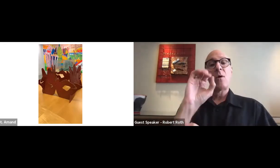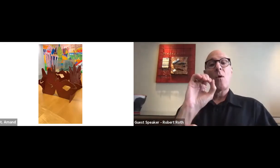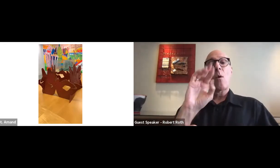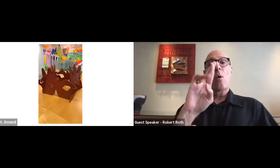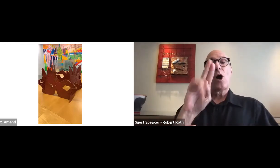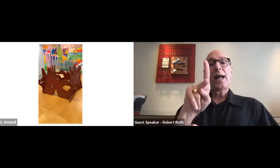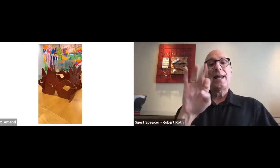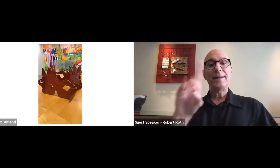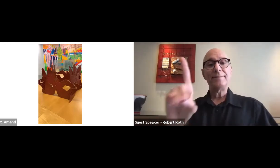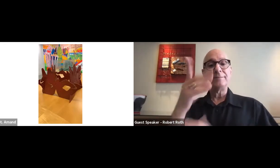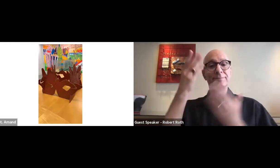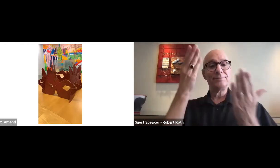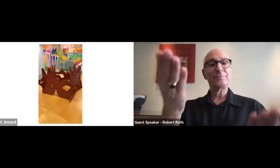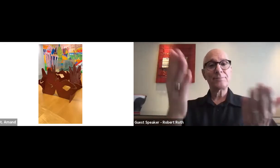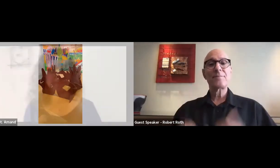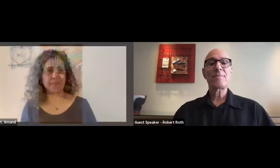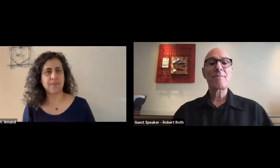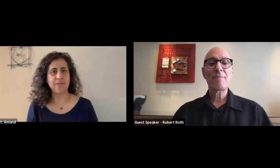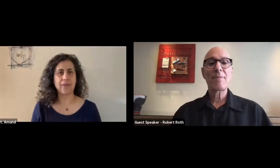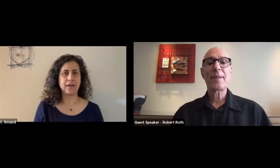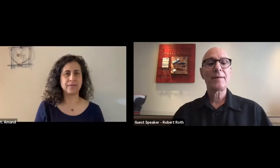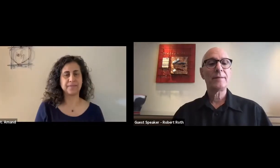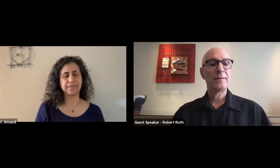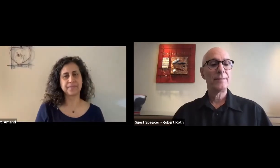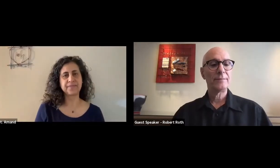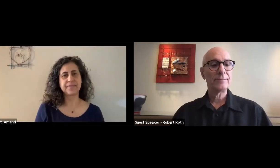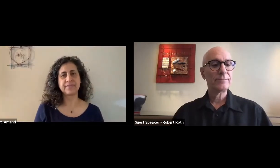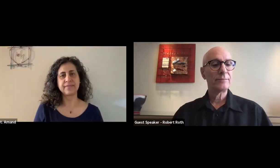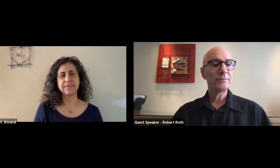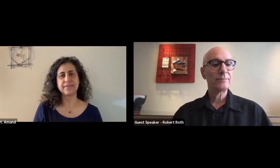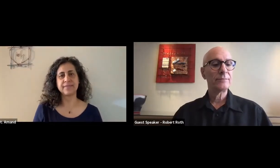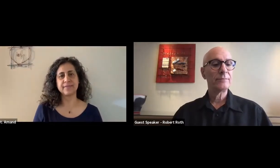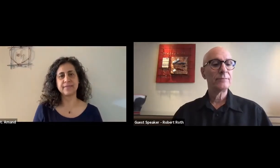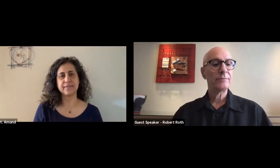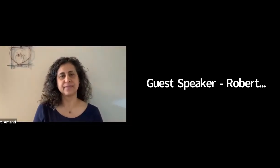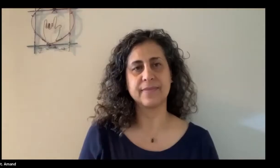She's also a wonderful photographer, and here's Orkid.